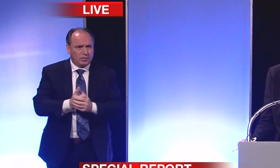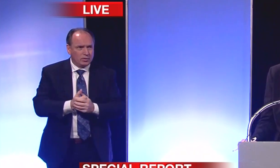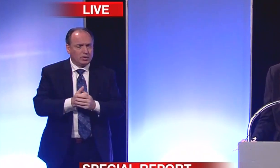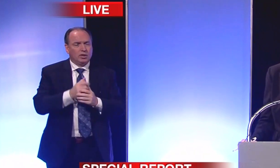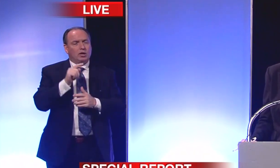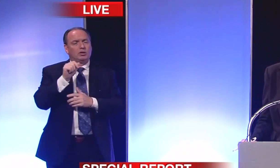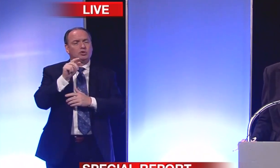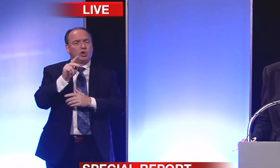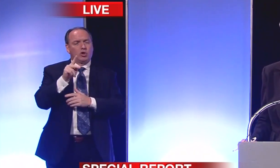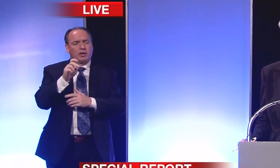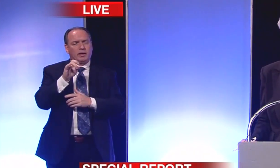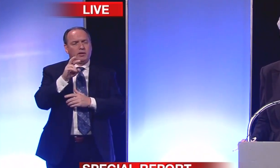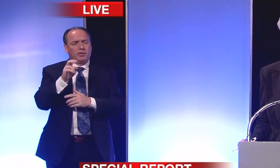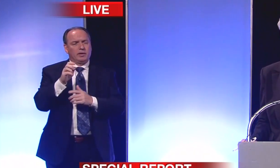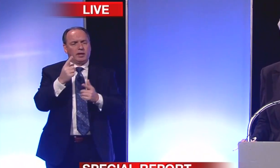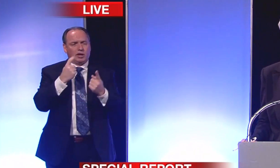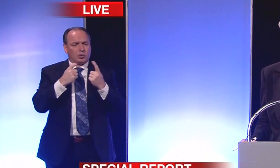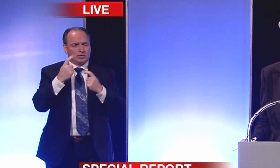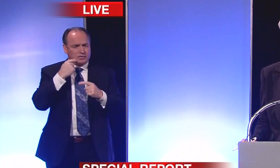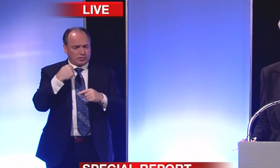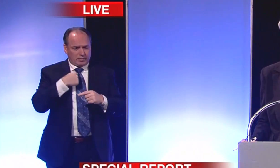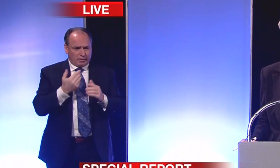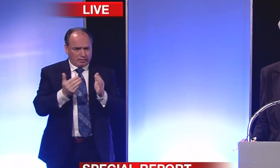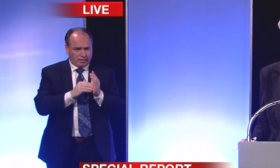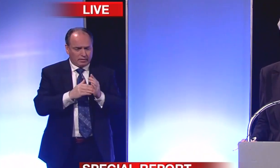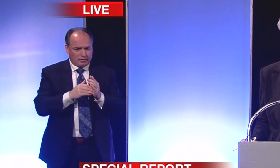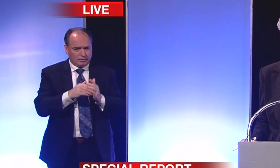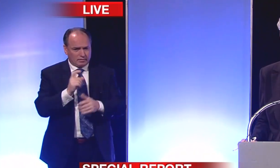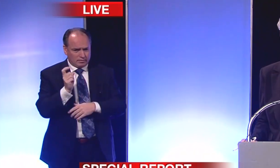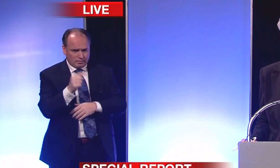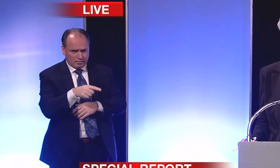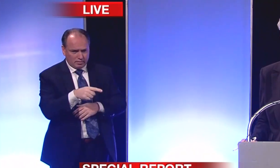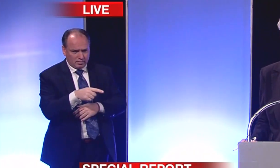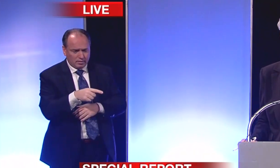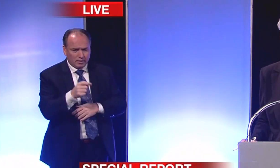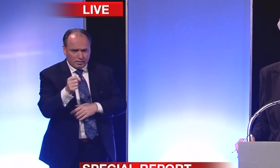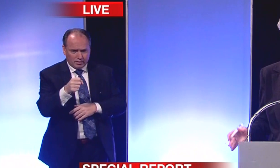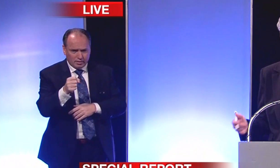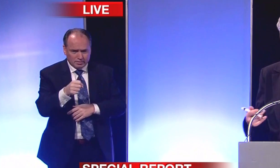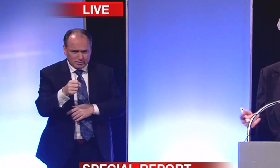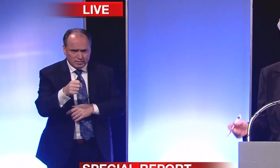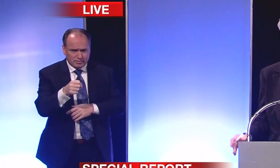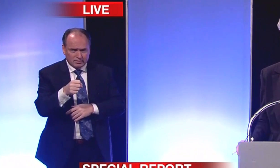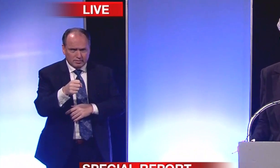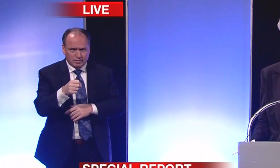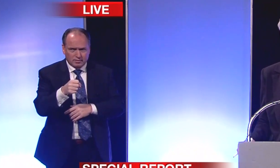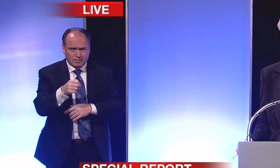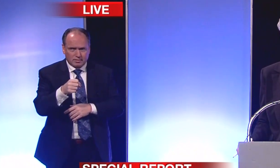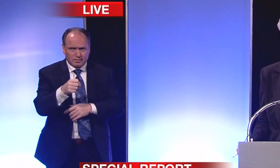ARE HEARING OTHER MEDIA OUTLETS ON OUR FEEDBACK. THANK YOU.